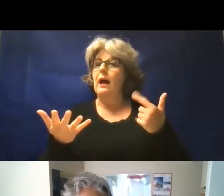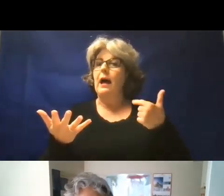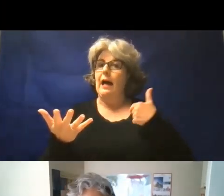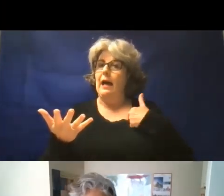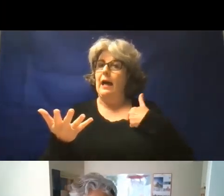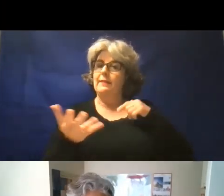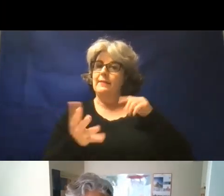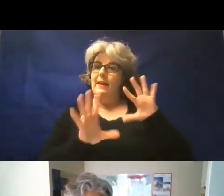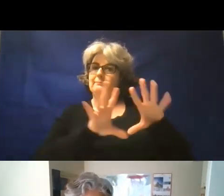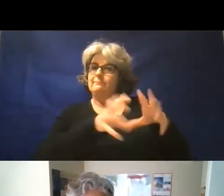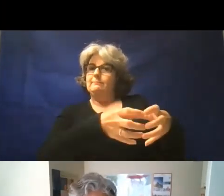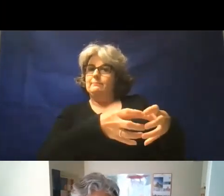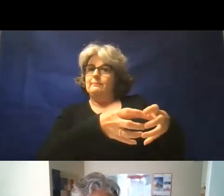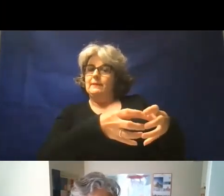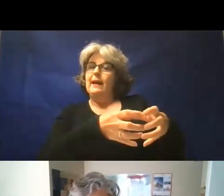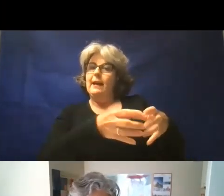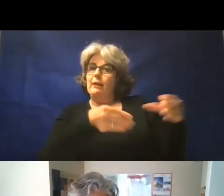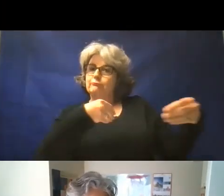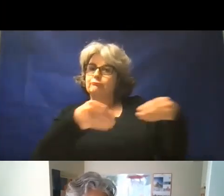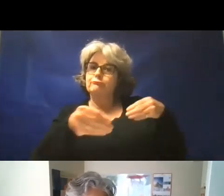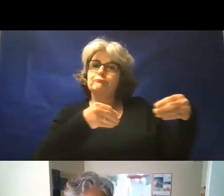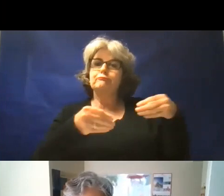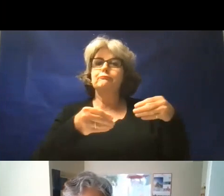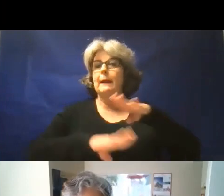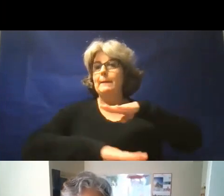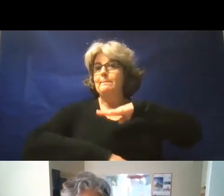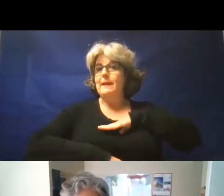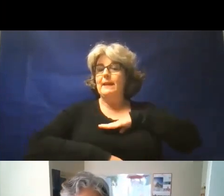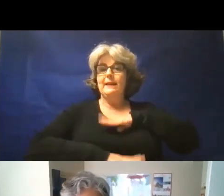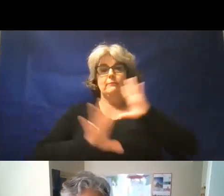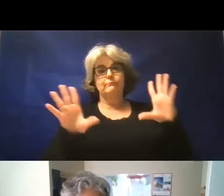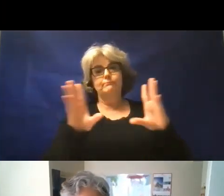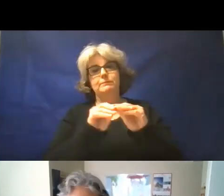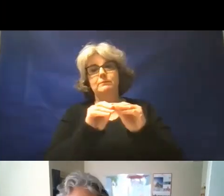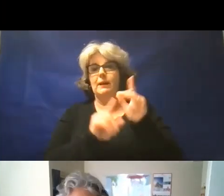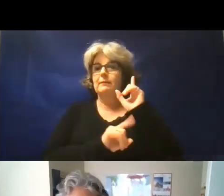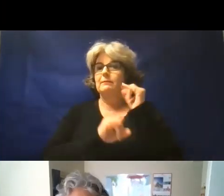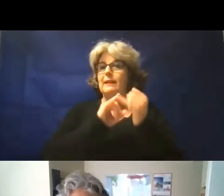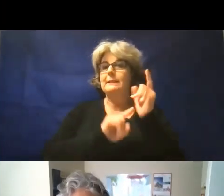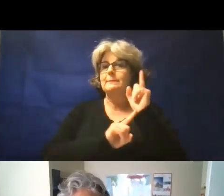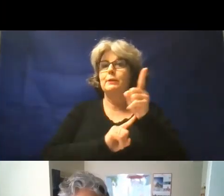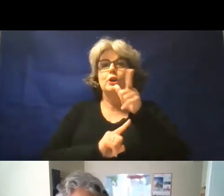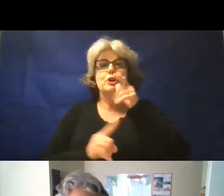can be agile and nimble and meet at a moment's notice the decision about who makes the final